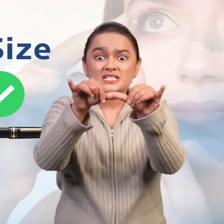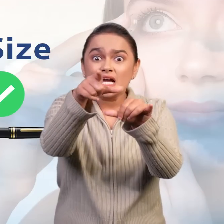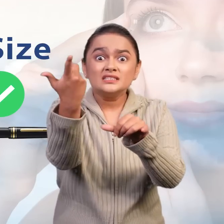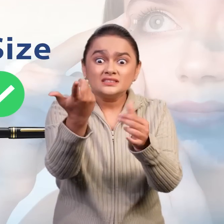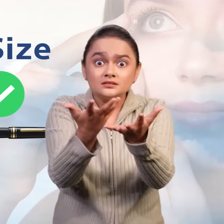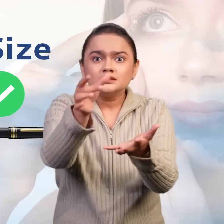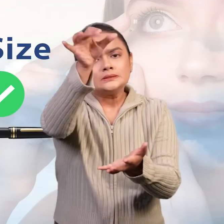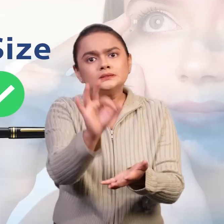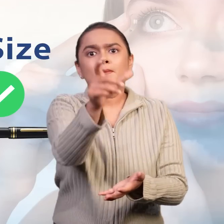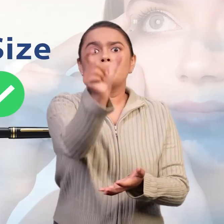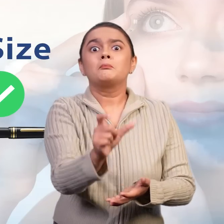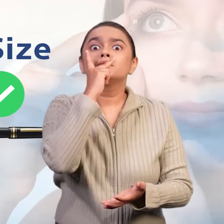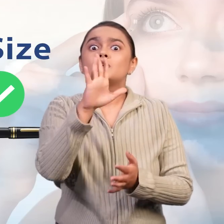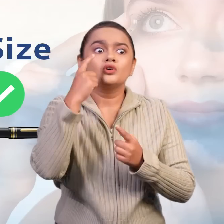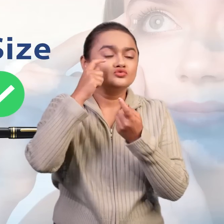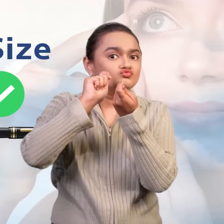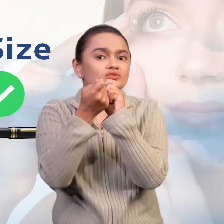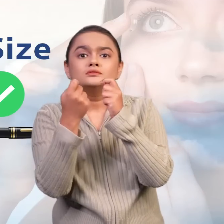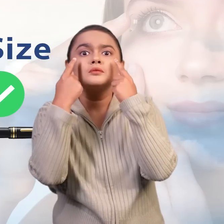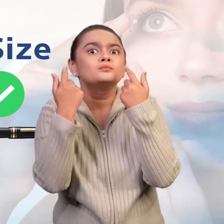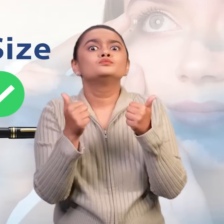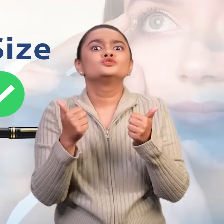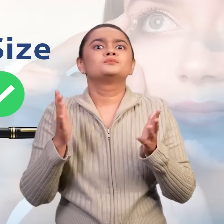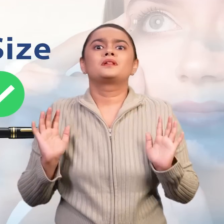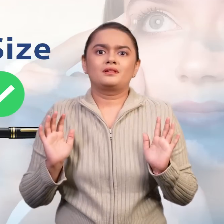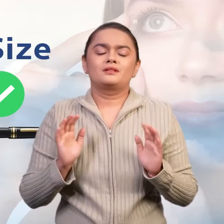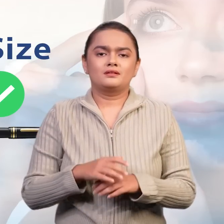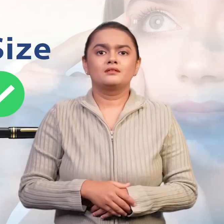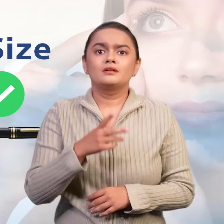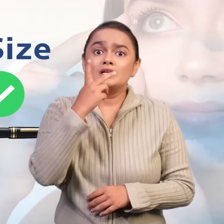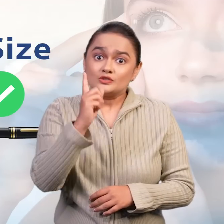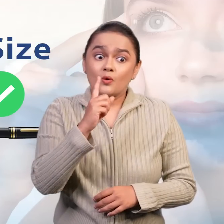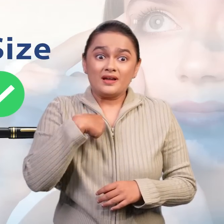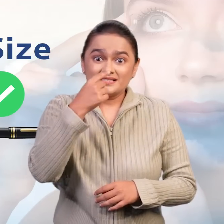It's right on the surface of the eye, so they don't change the size of the object that you'll see.